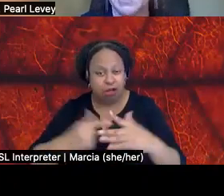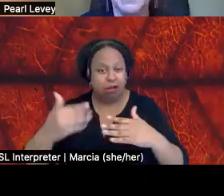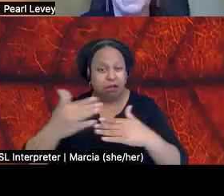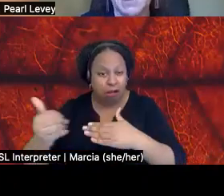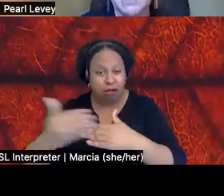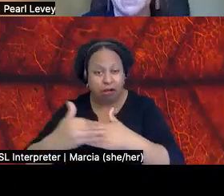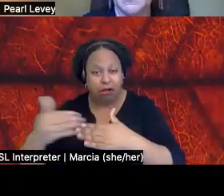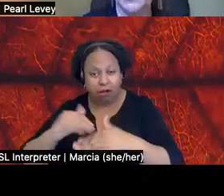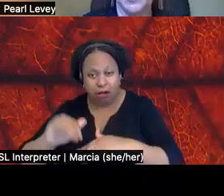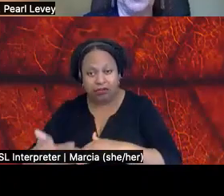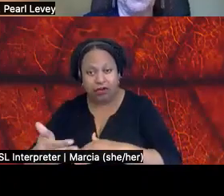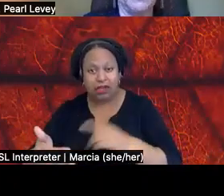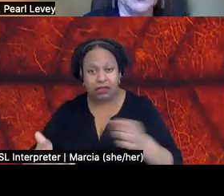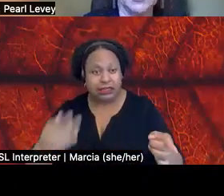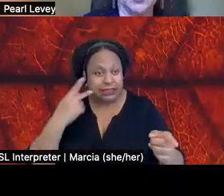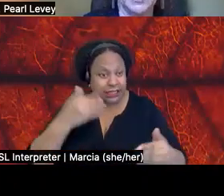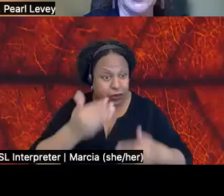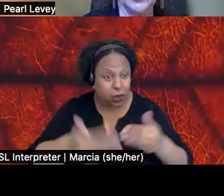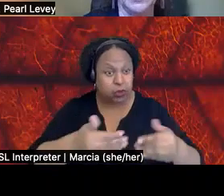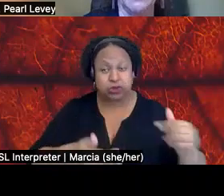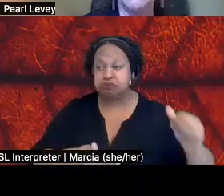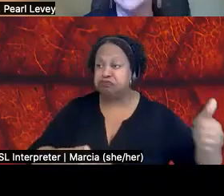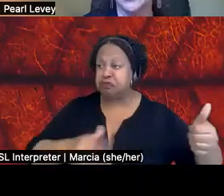But I think when we've had those situations, we often